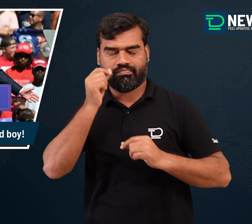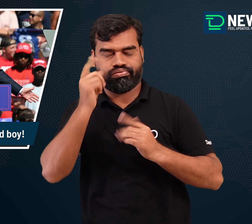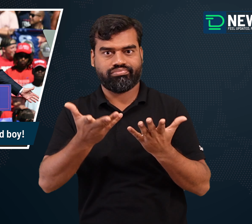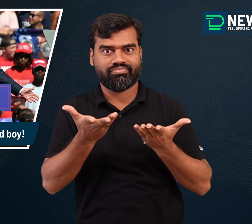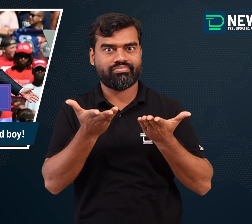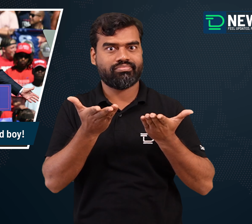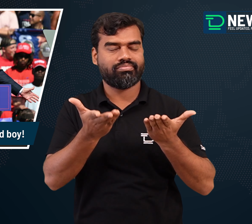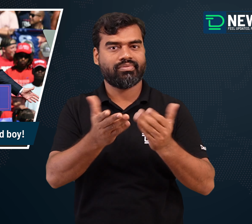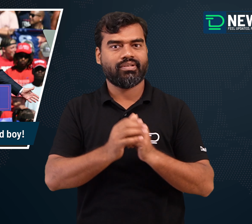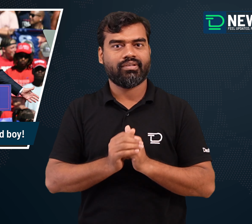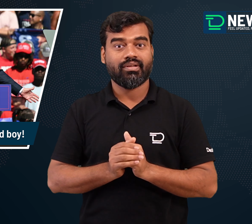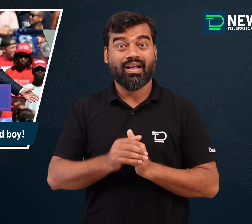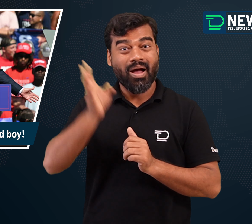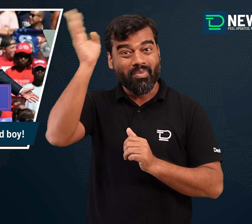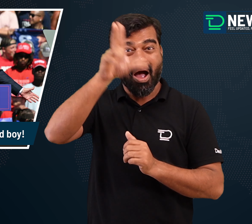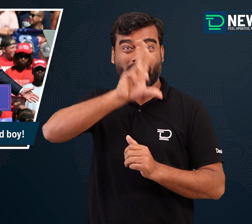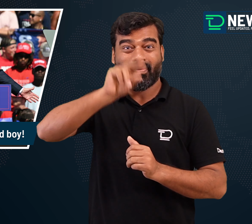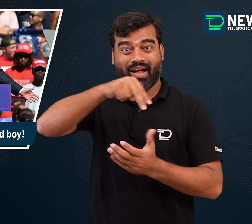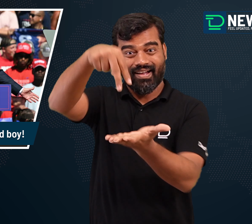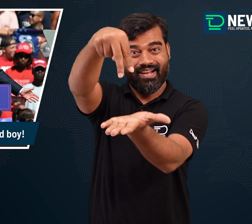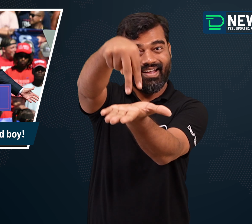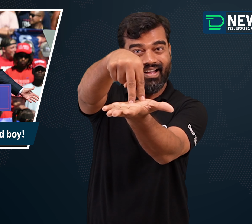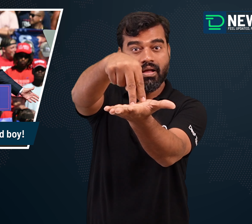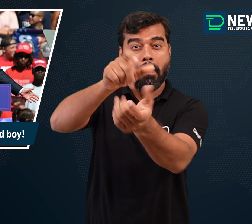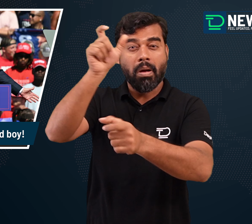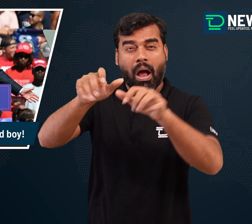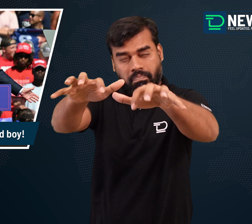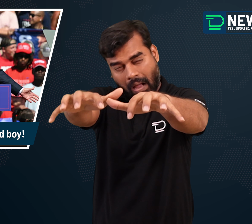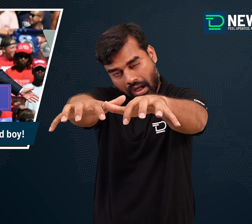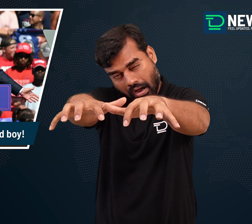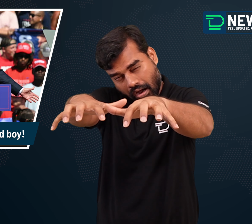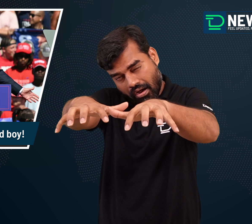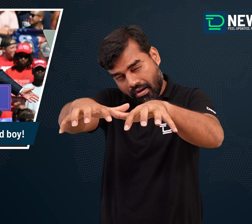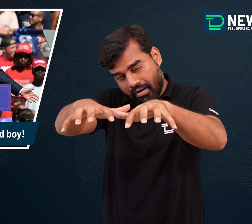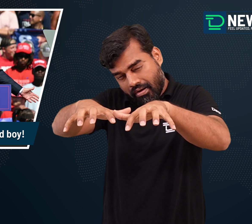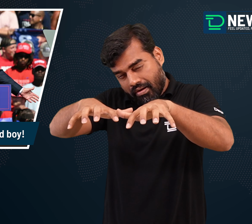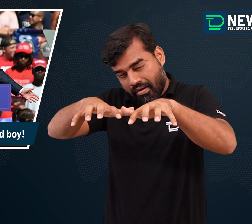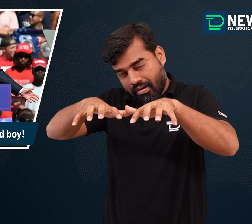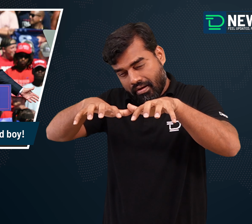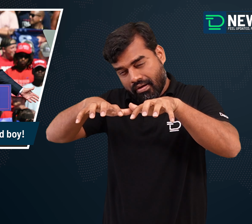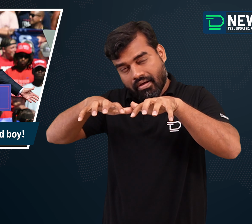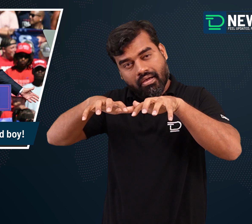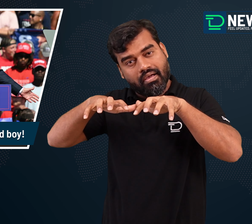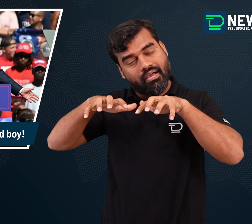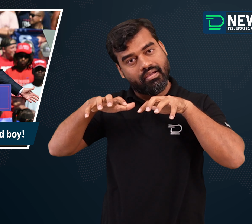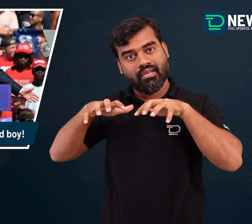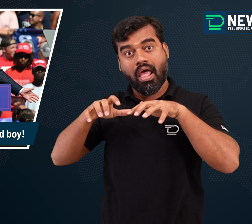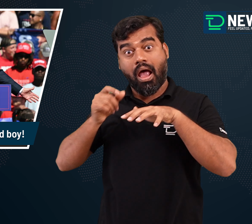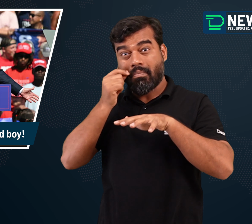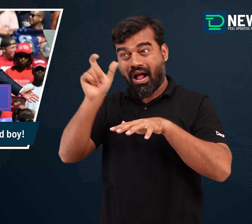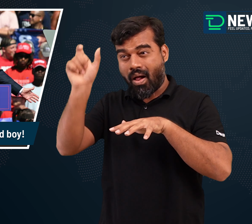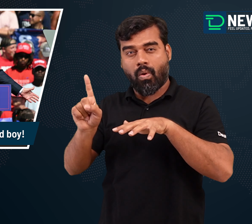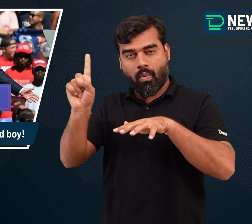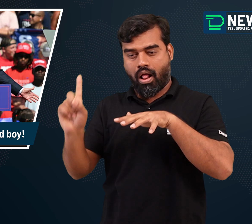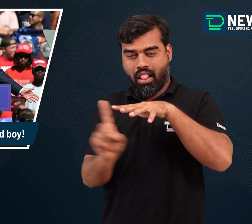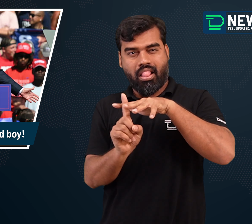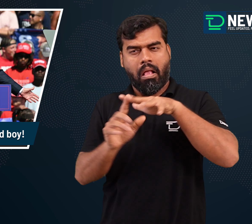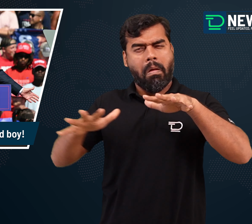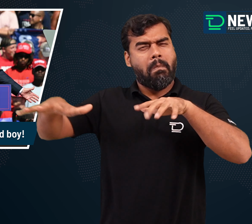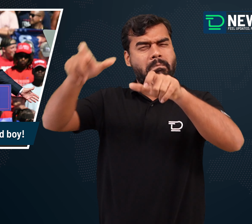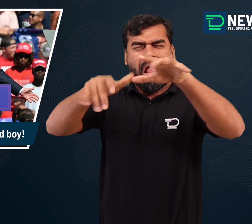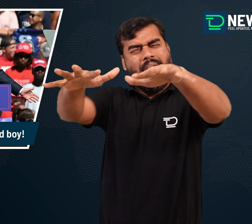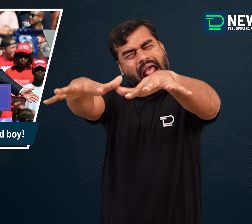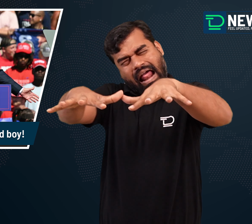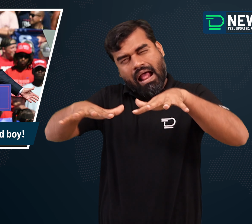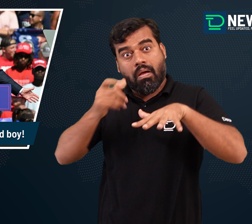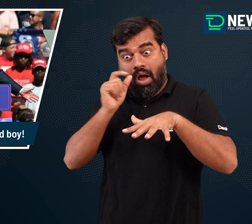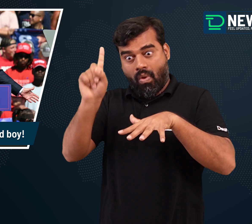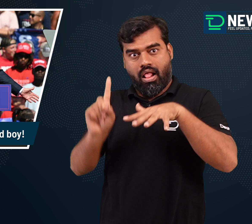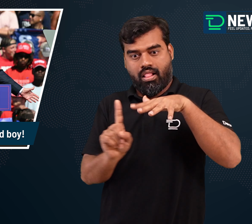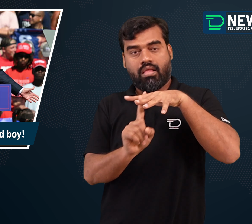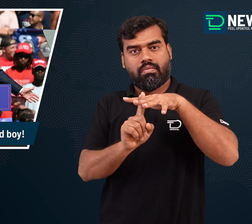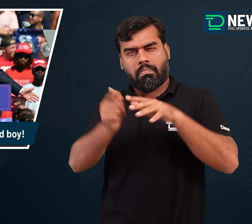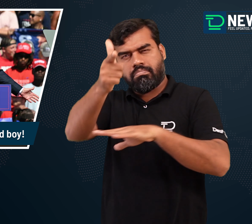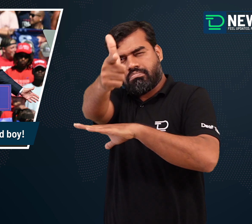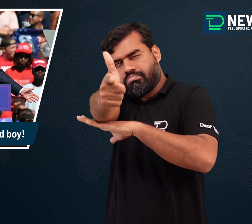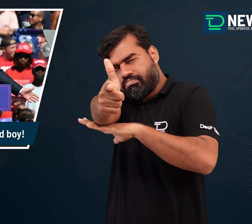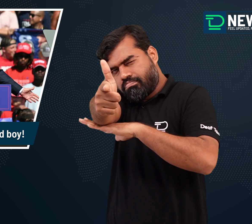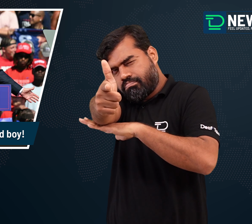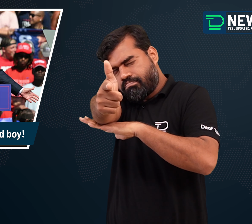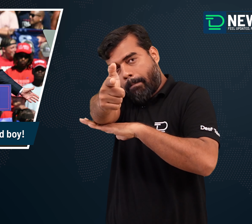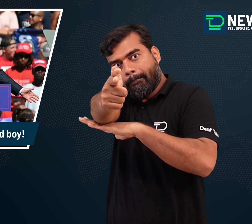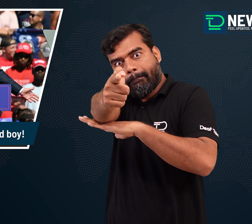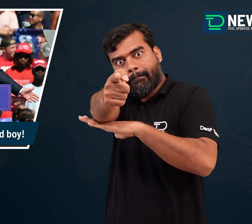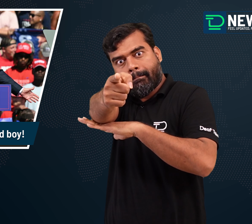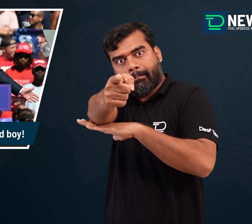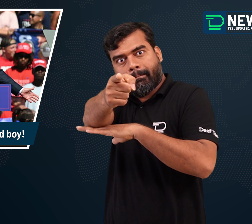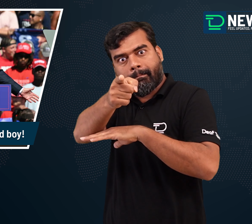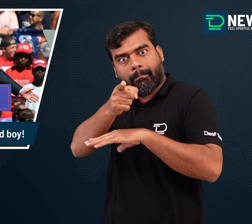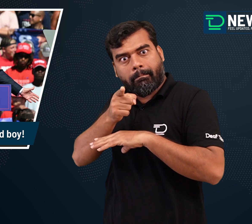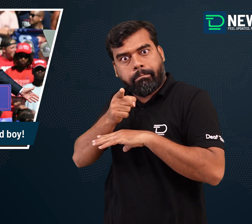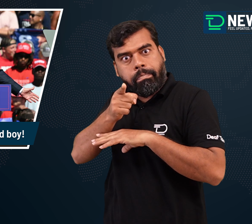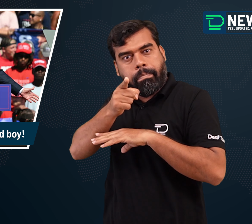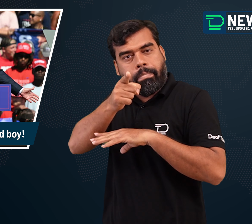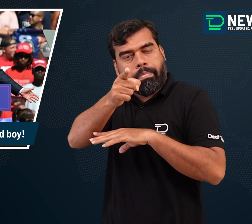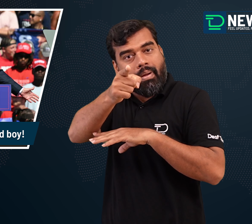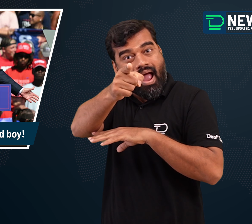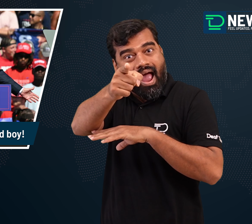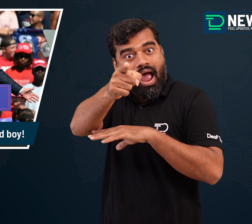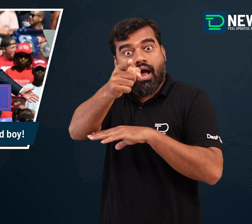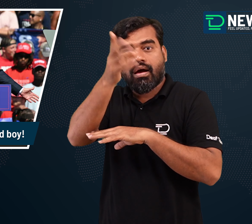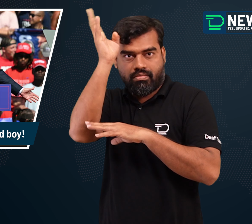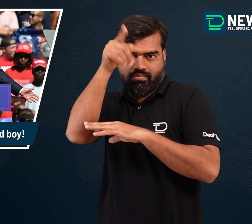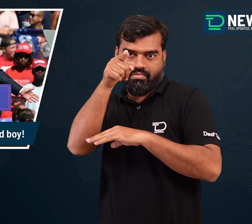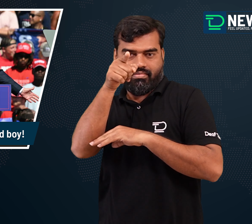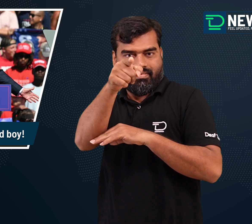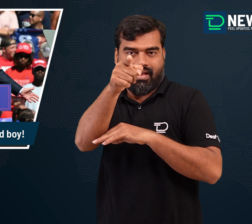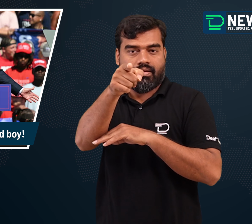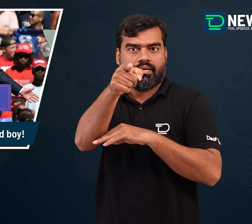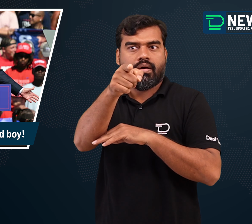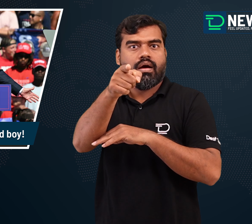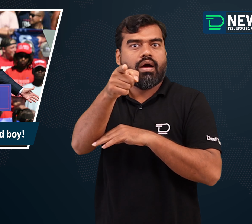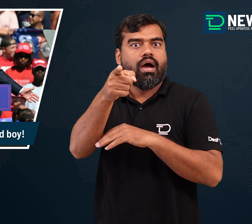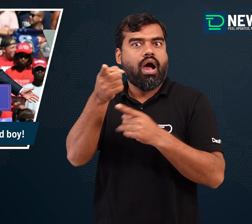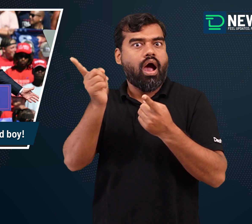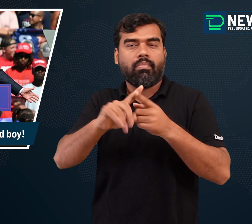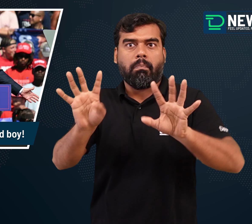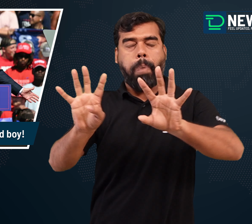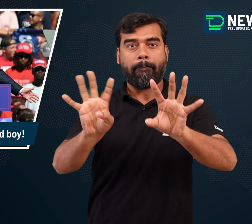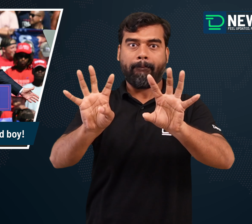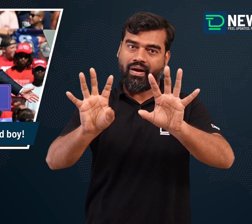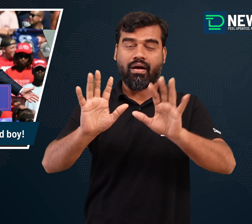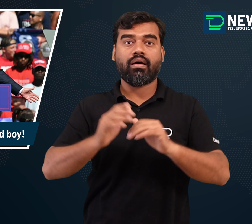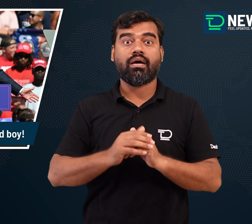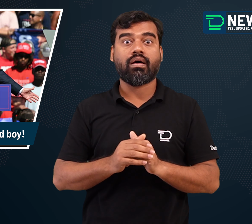Suddenly, a man in the crowd shot Donald Trump. The incident created a frenzy.